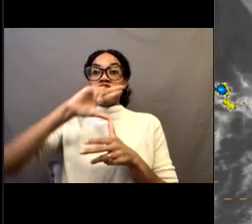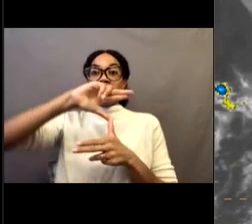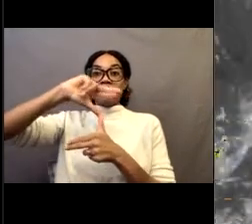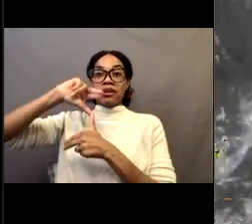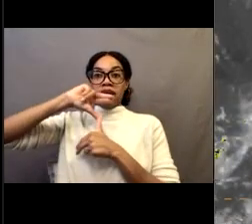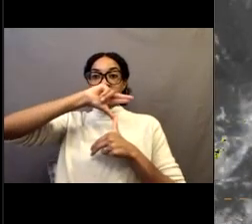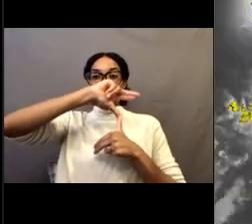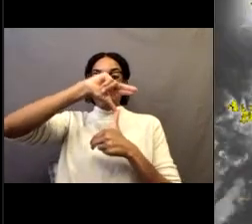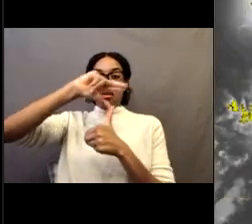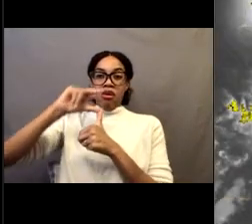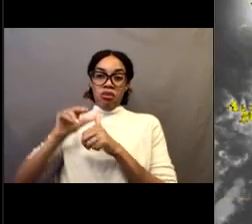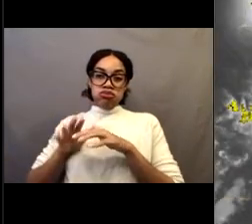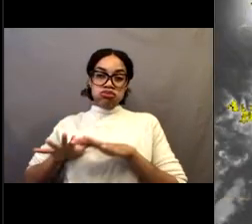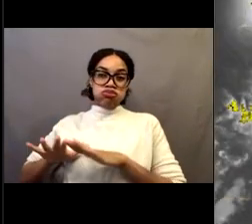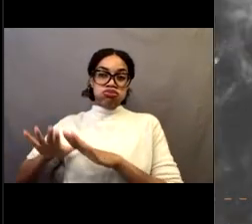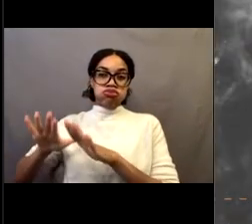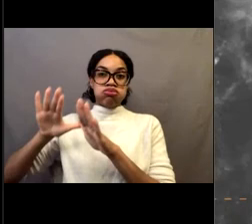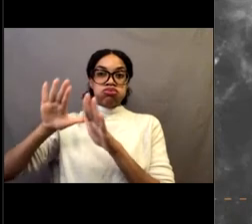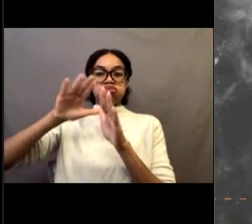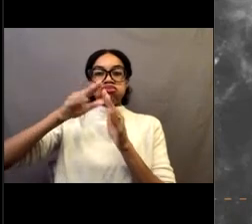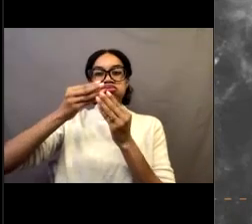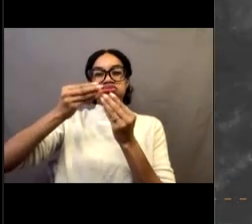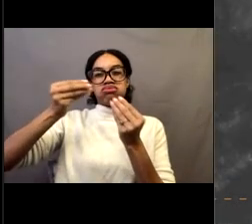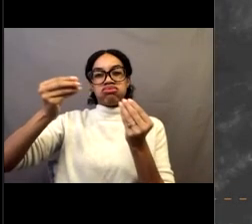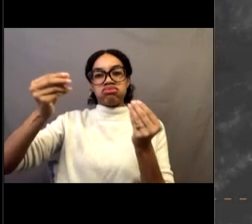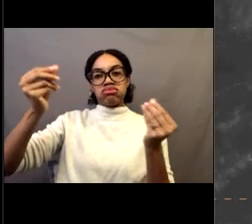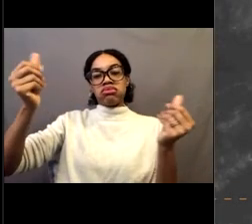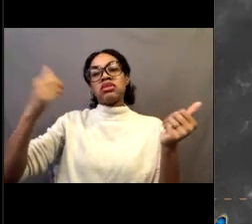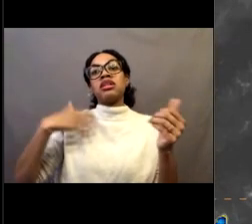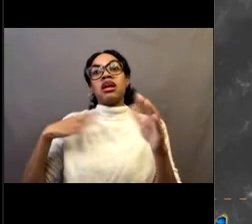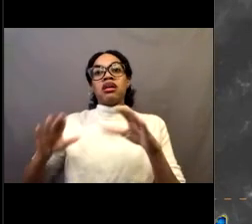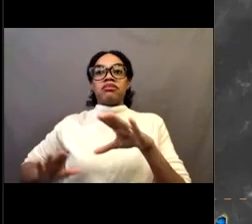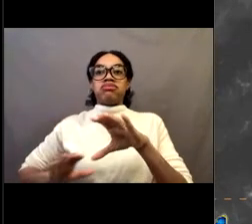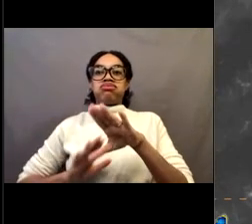So the damage was not nearly as bad as it could have been.